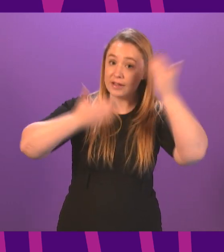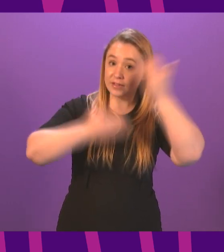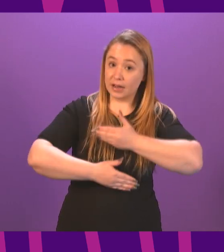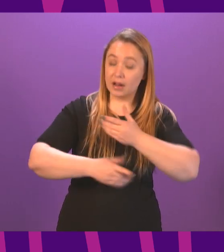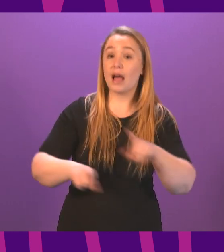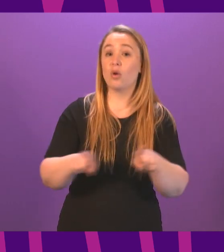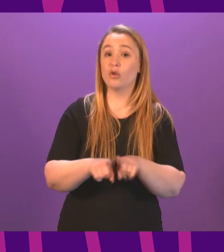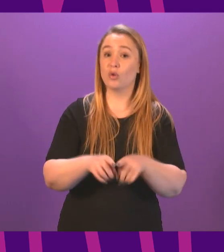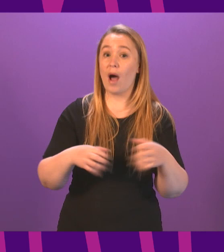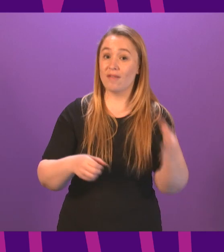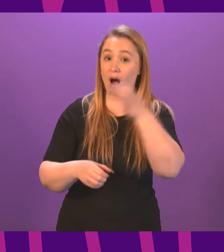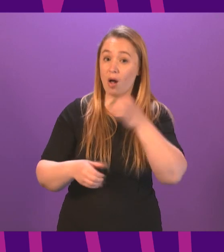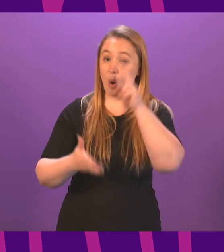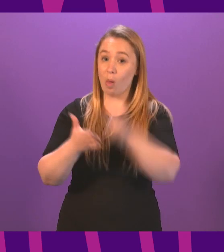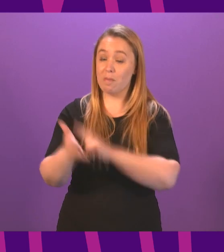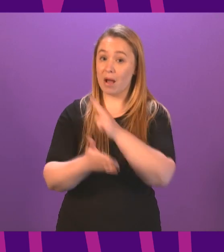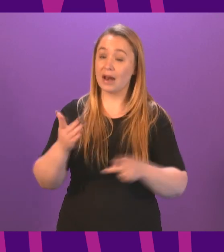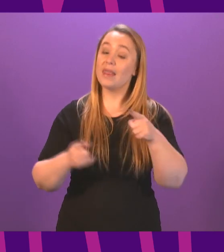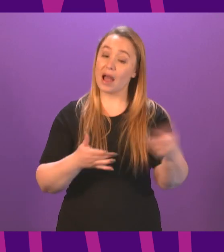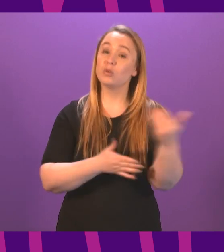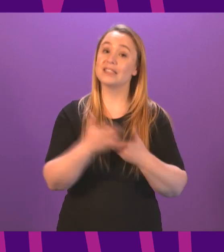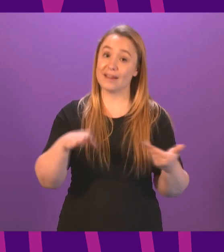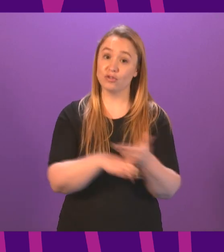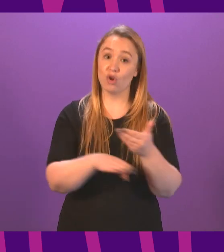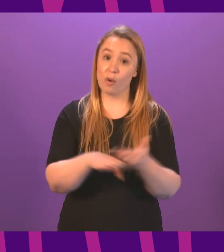job losses. We all understand the need for restrictions, but the First Minister must